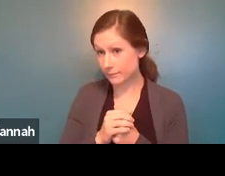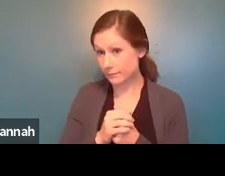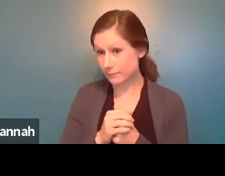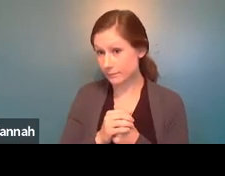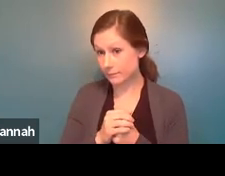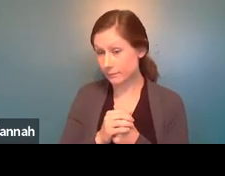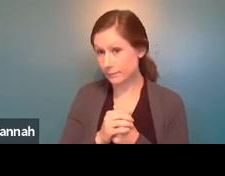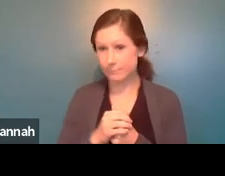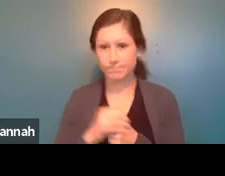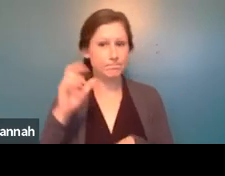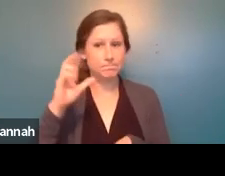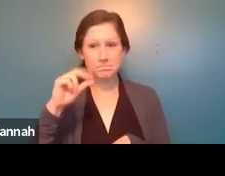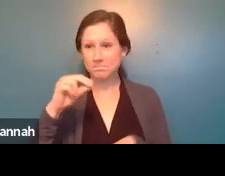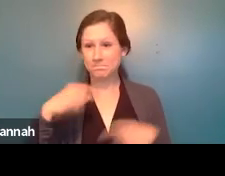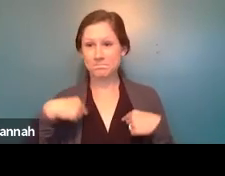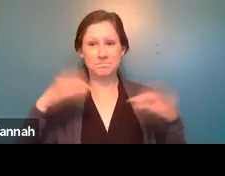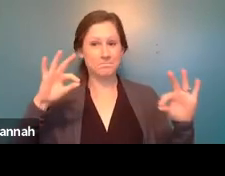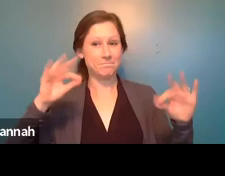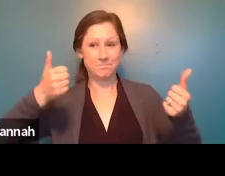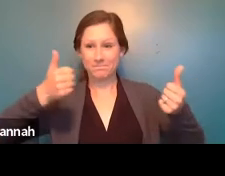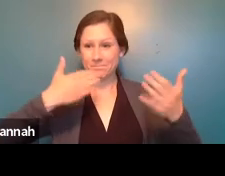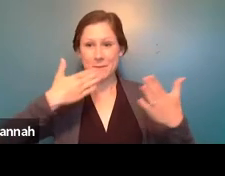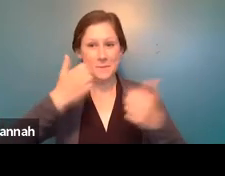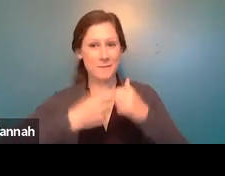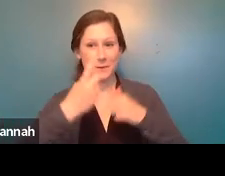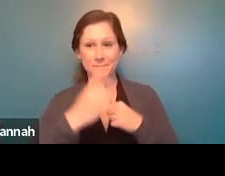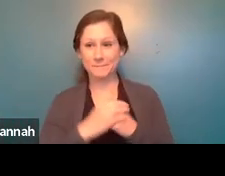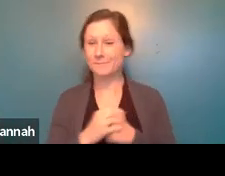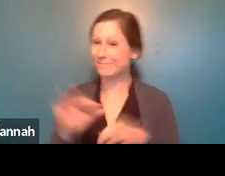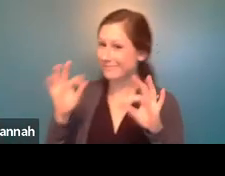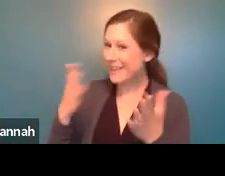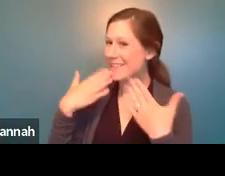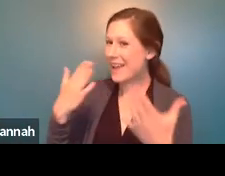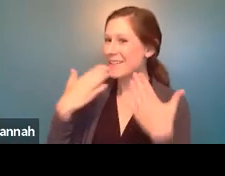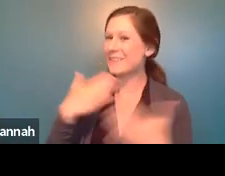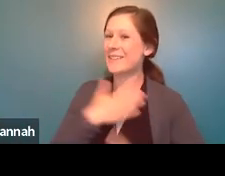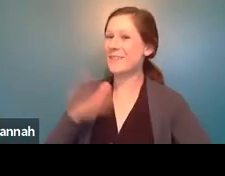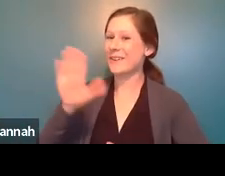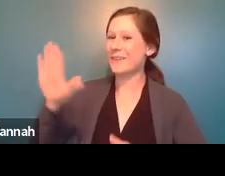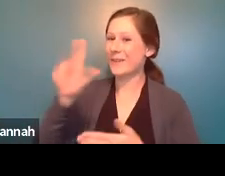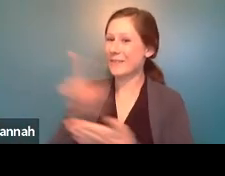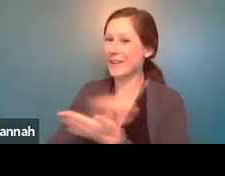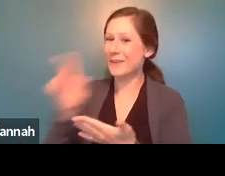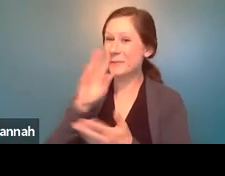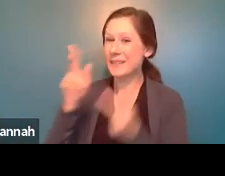Jason: No, I'm good. Thank you, everyone. All right. Thanks, guys. Have a good week. We'll see you on the flip side.